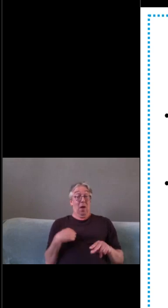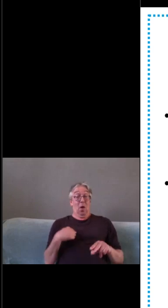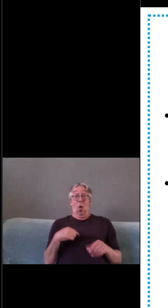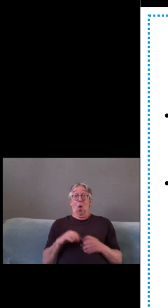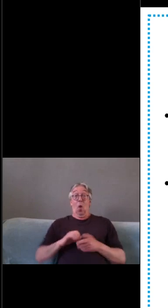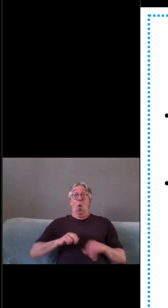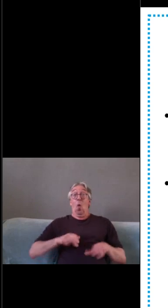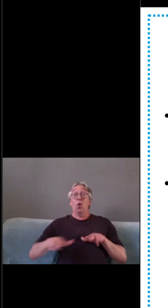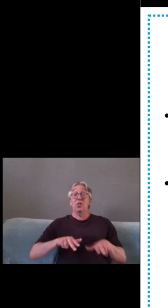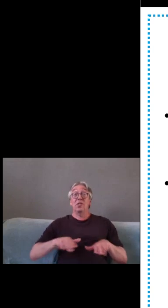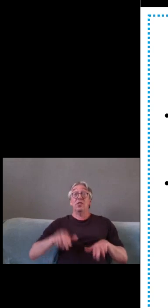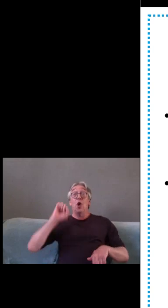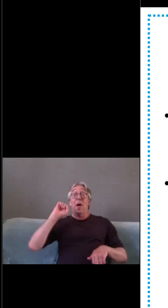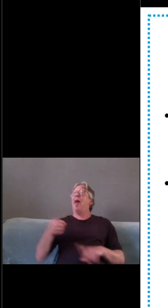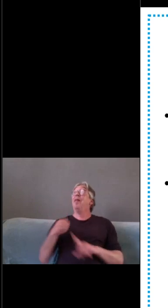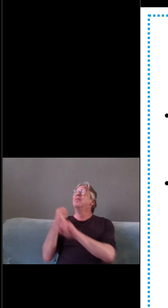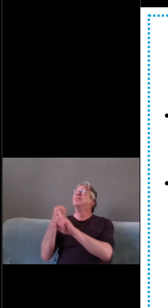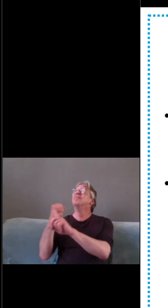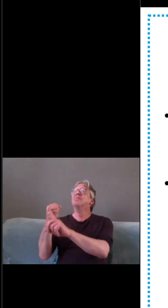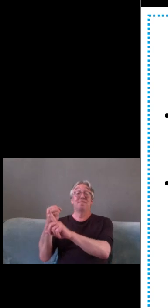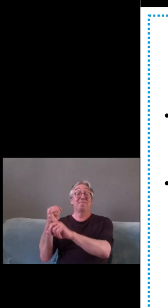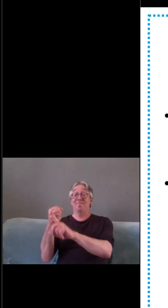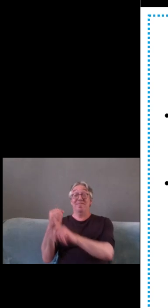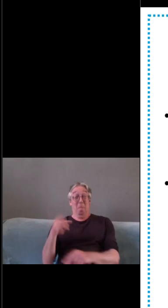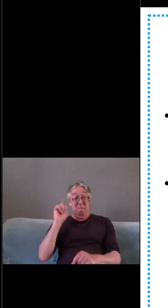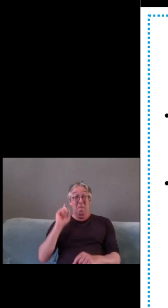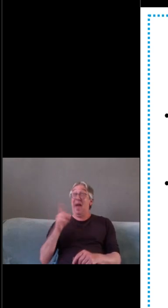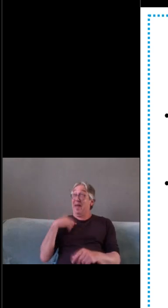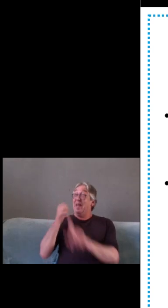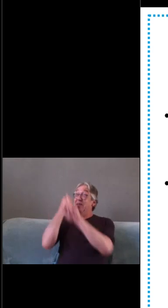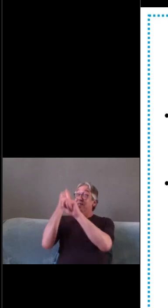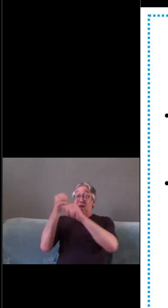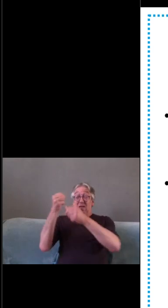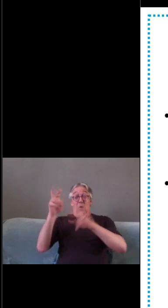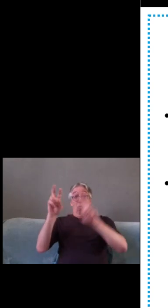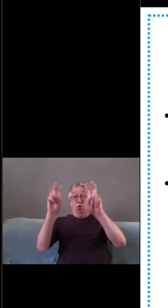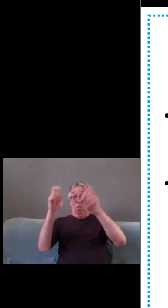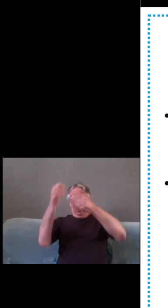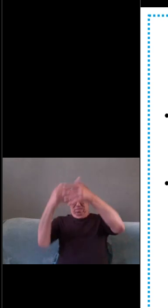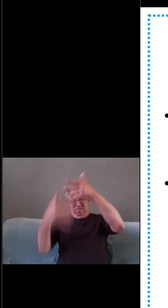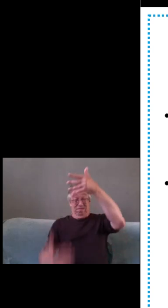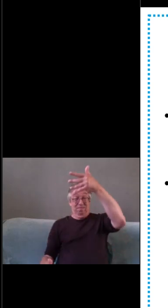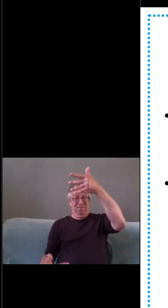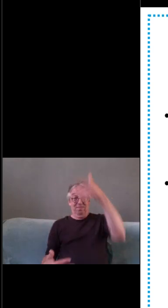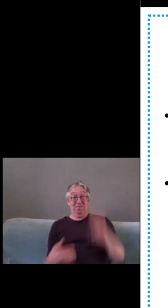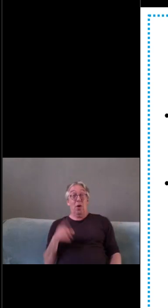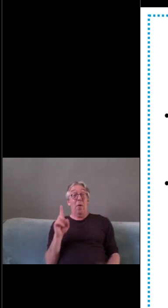for one or two changes or additions to the text what should they focus on? That is the general question.